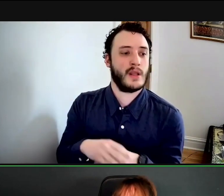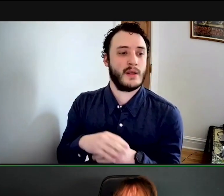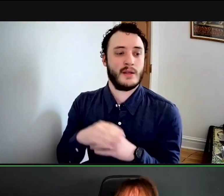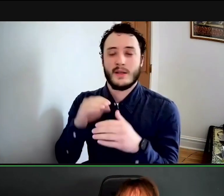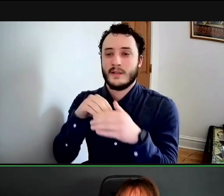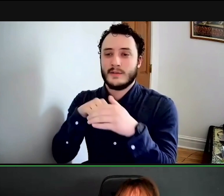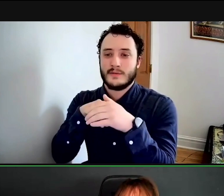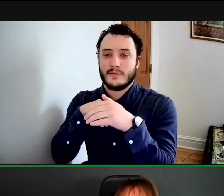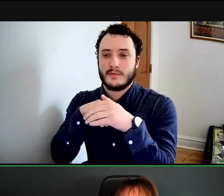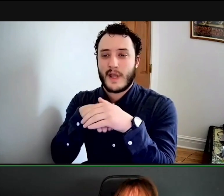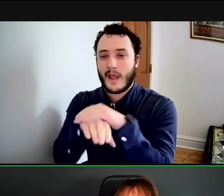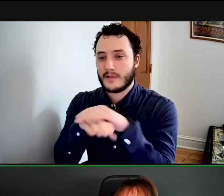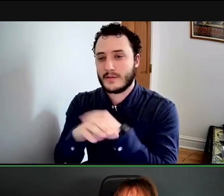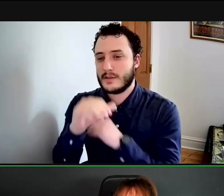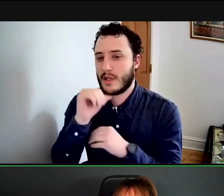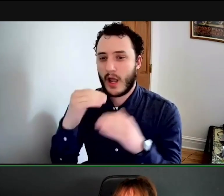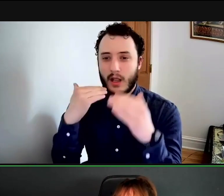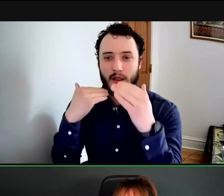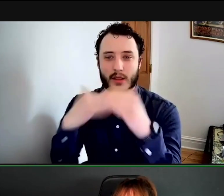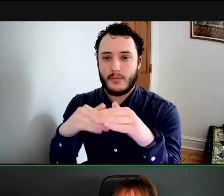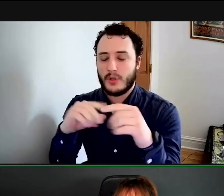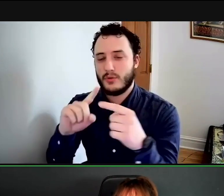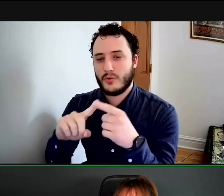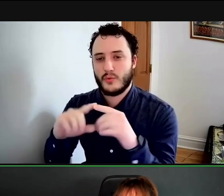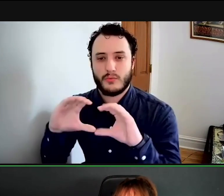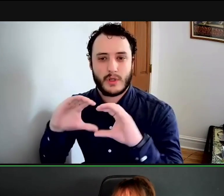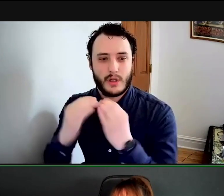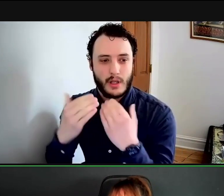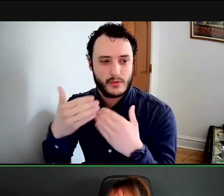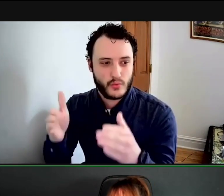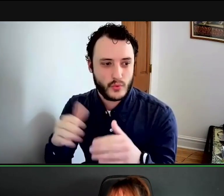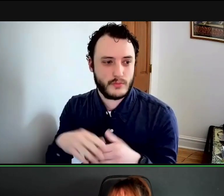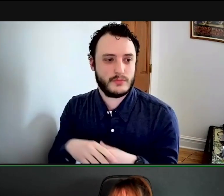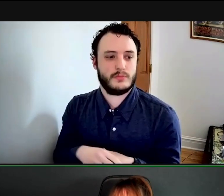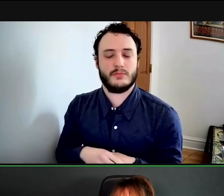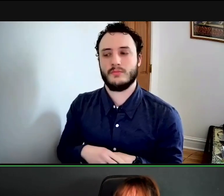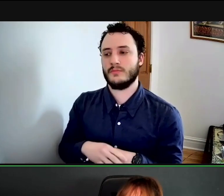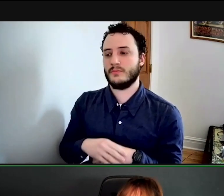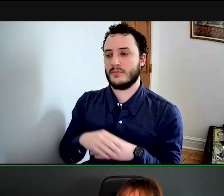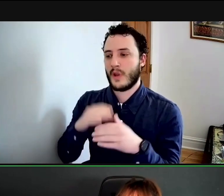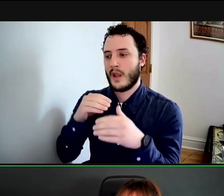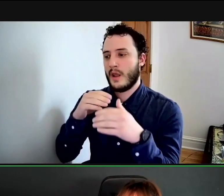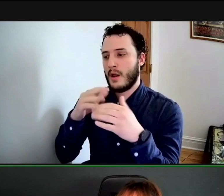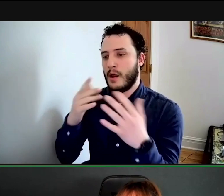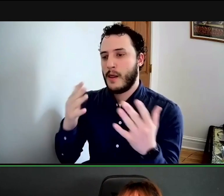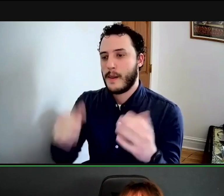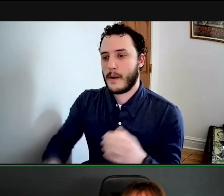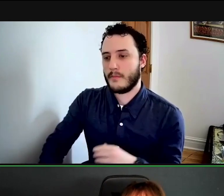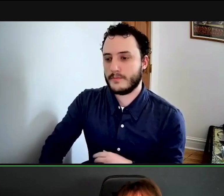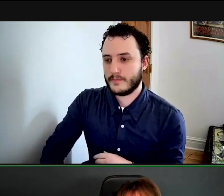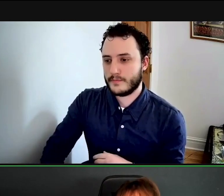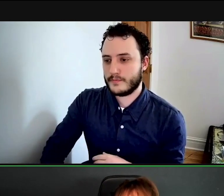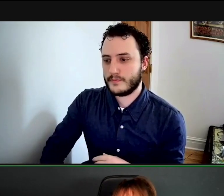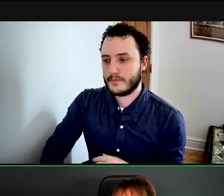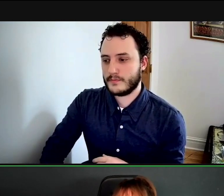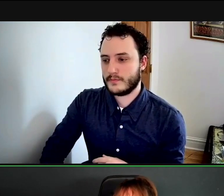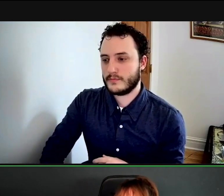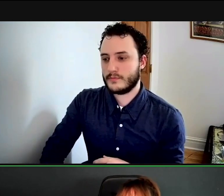When we talk about campus access, we need to recognize that accessibility is not